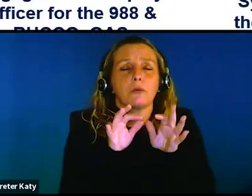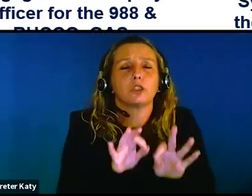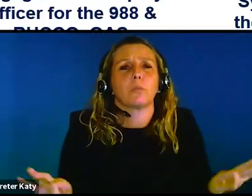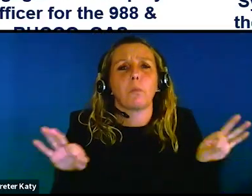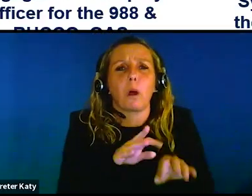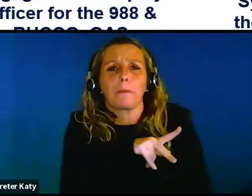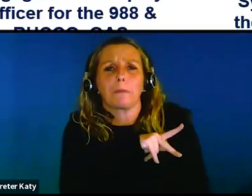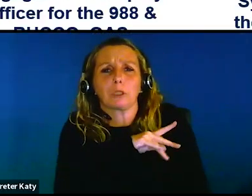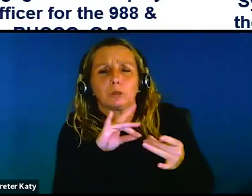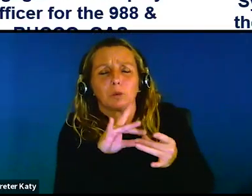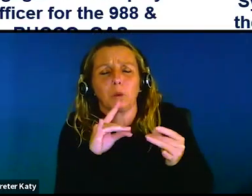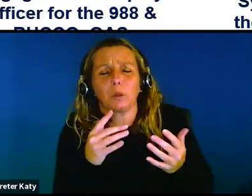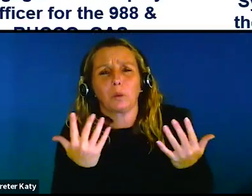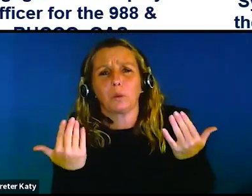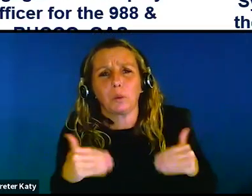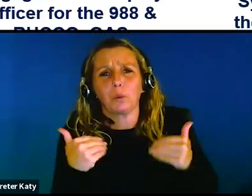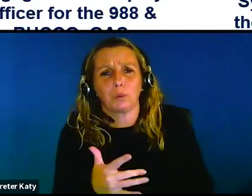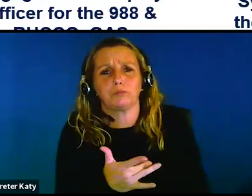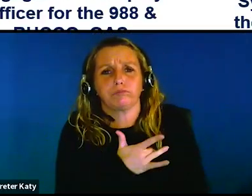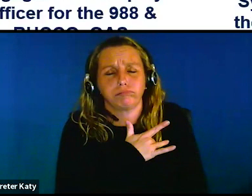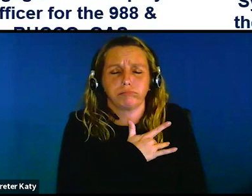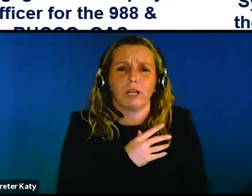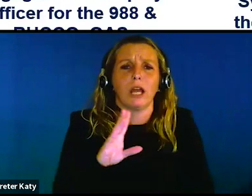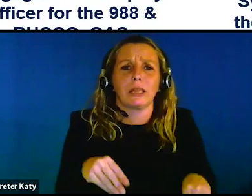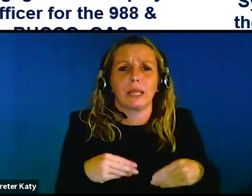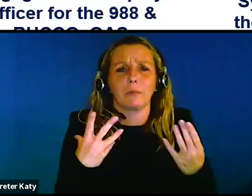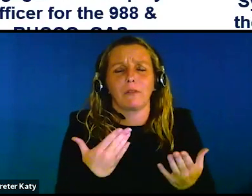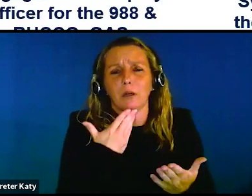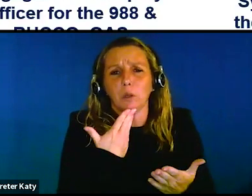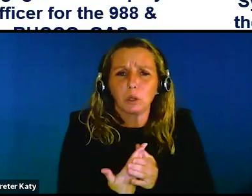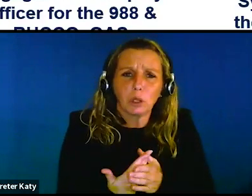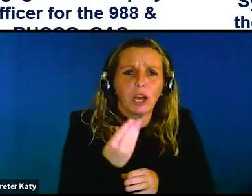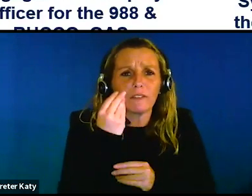that they give us such good information about what folks are really experiencing